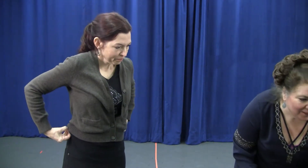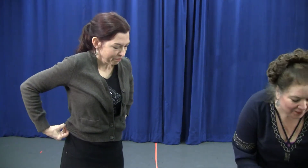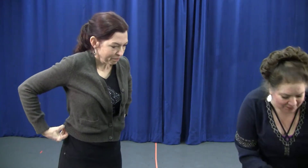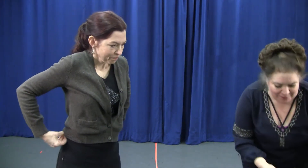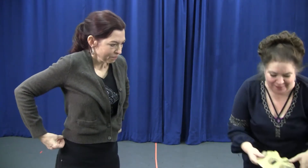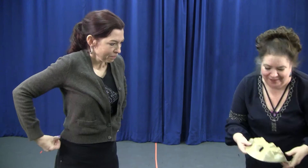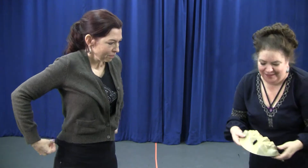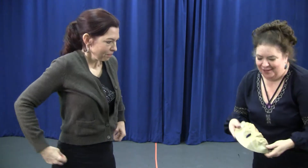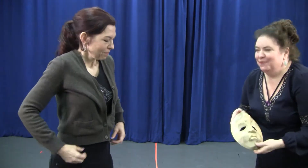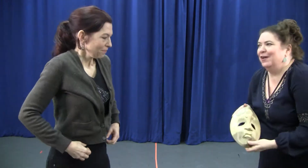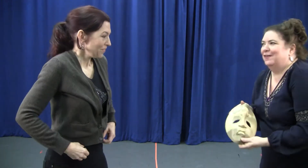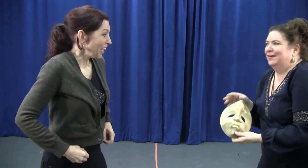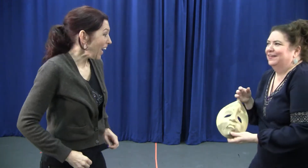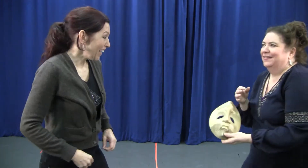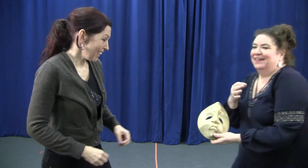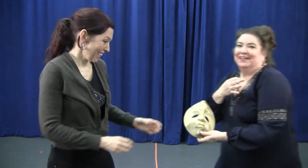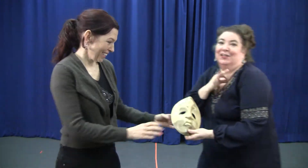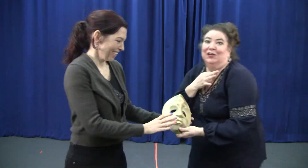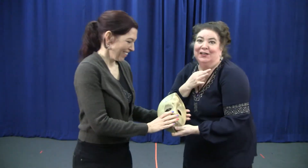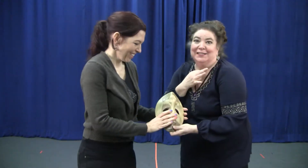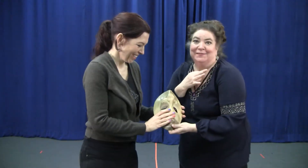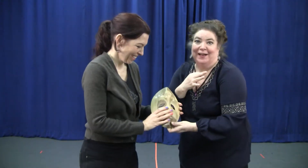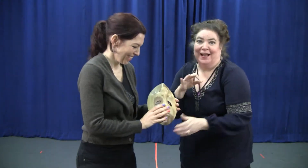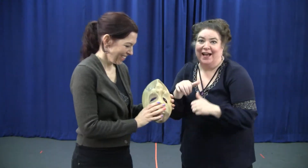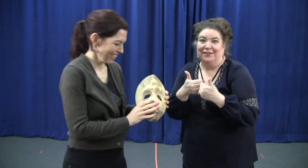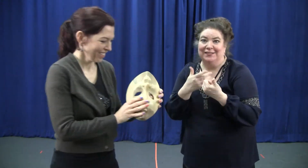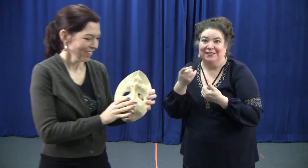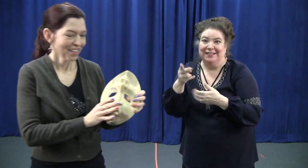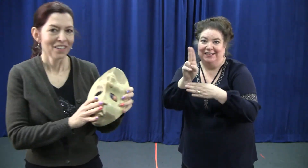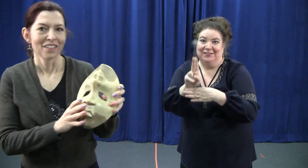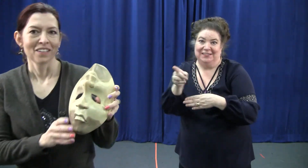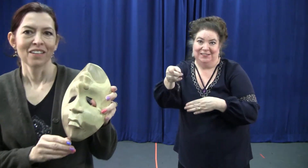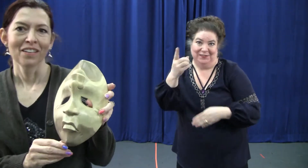what about this one, I'm very curious about how she's gonna use this one!